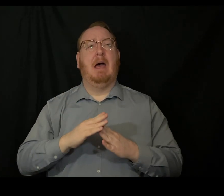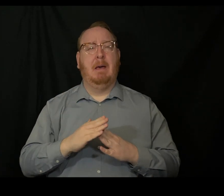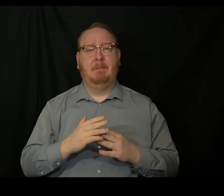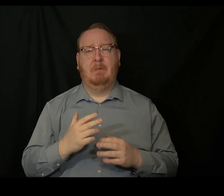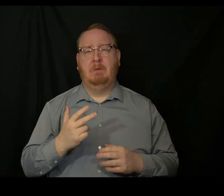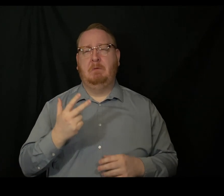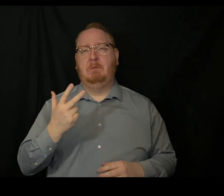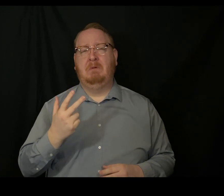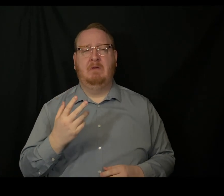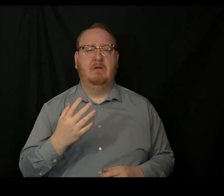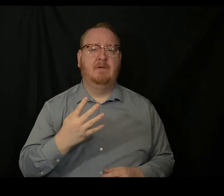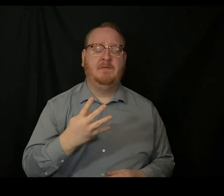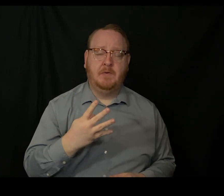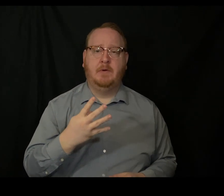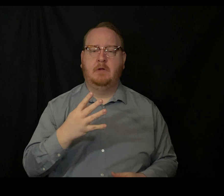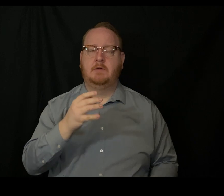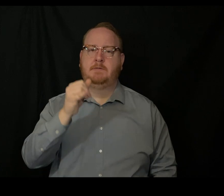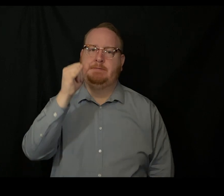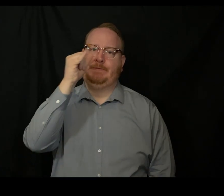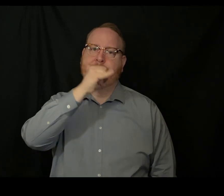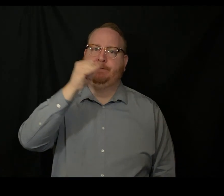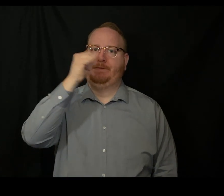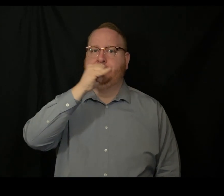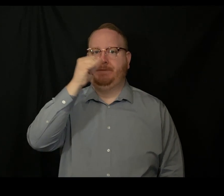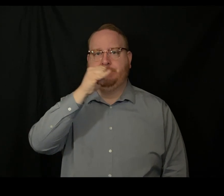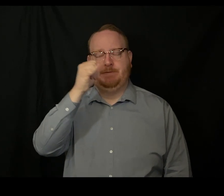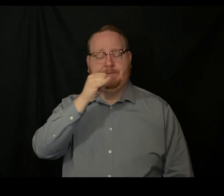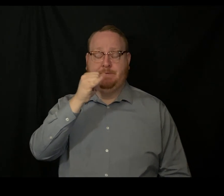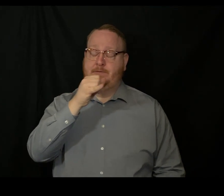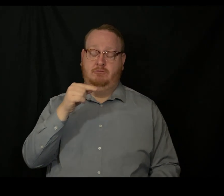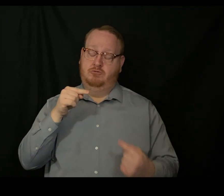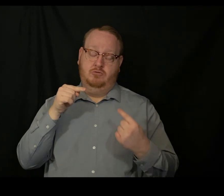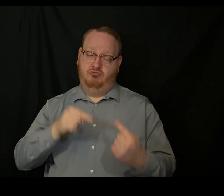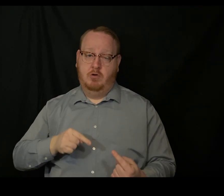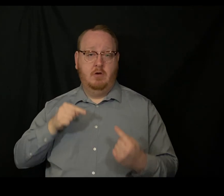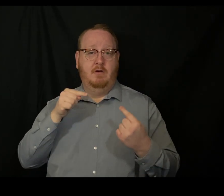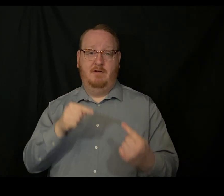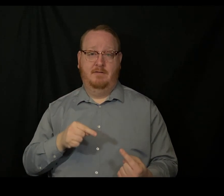was really hard and Janel made - you made me think really hard